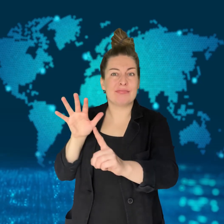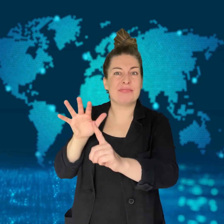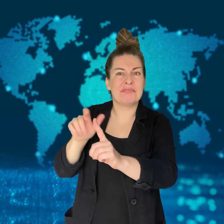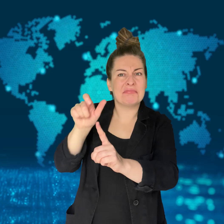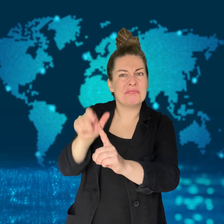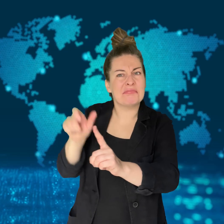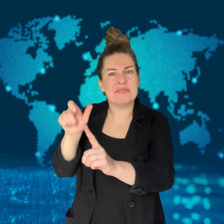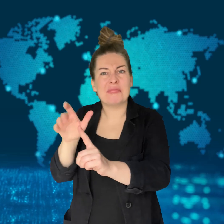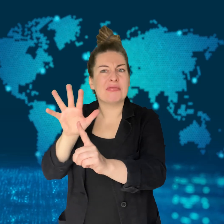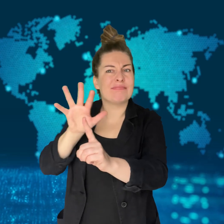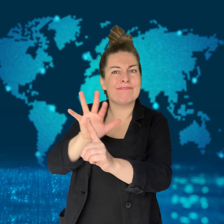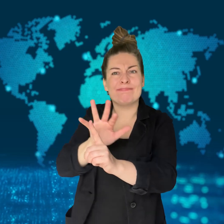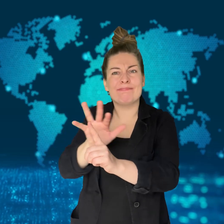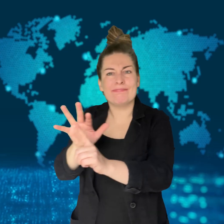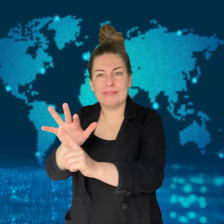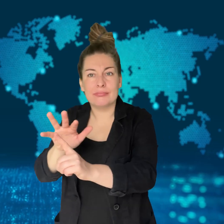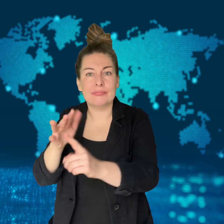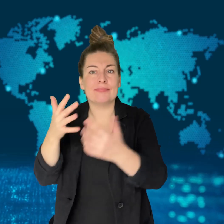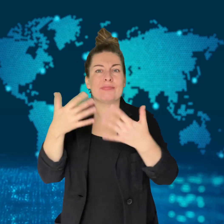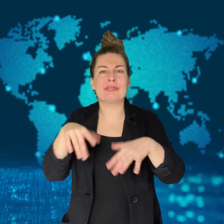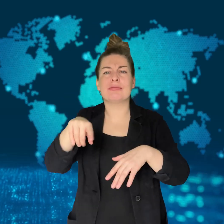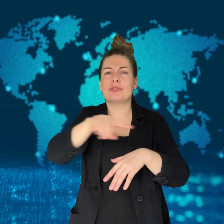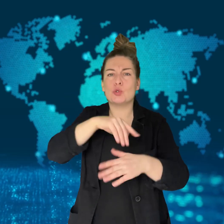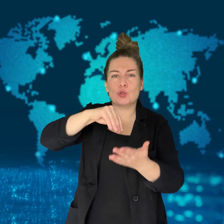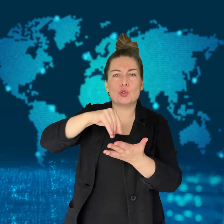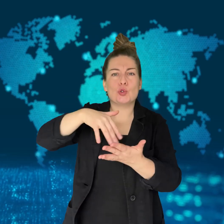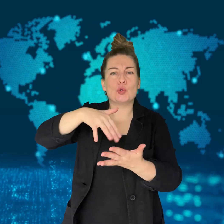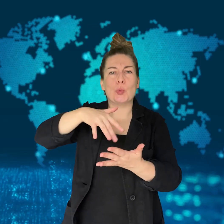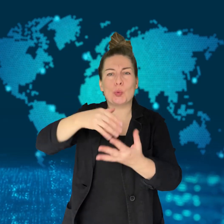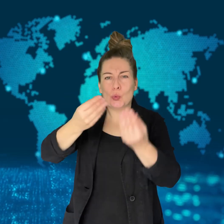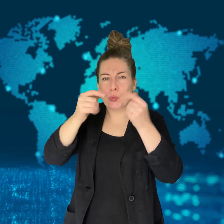and sat outside the university dressed in her underwear.